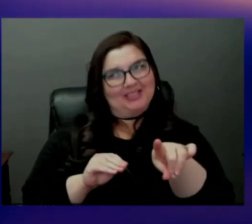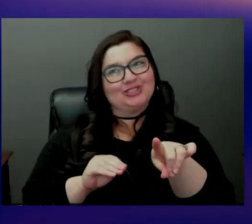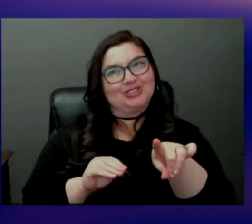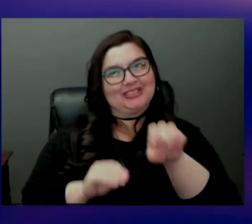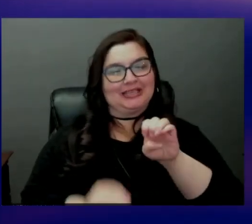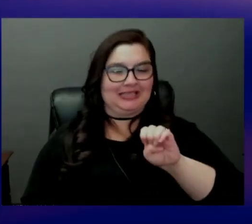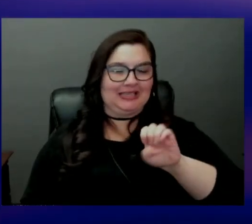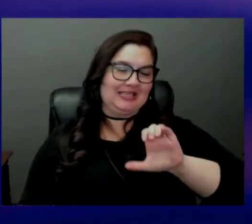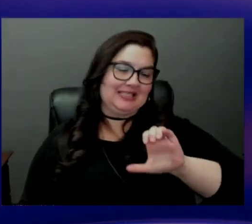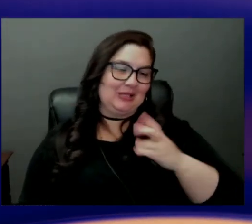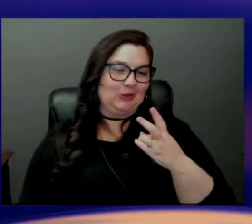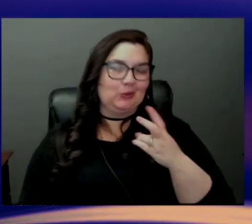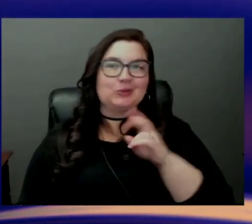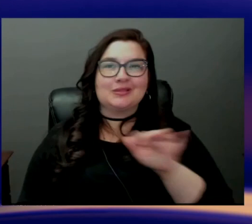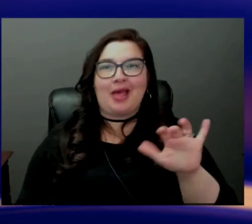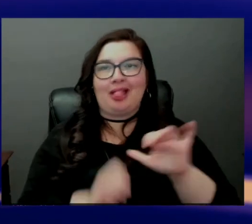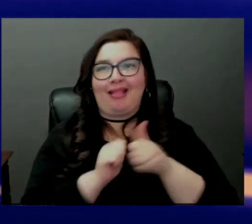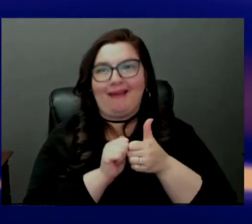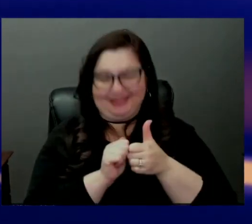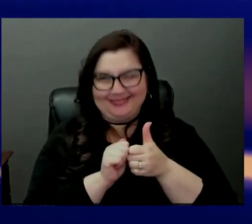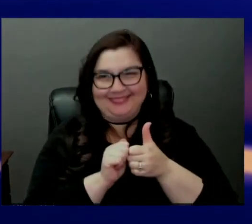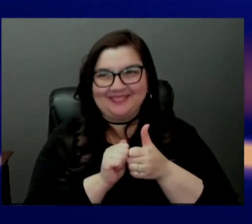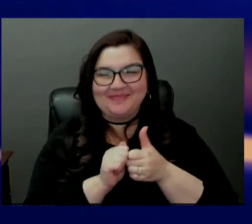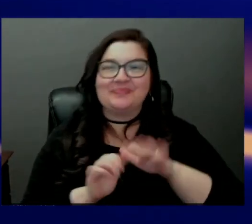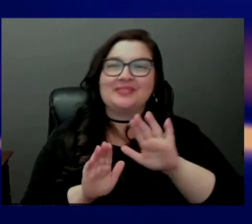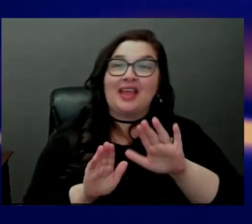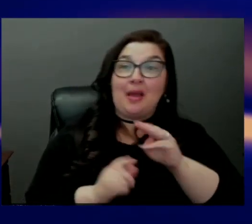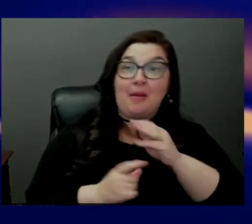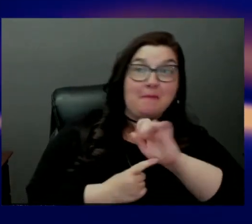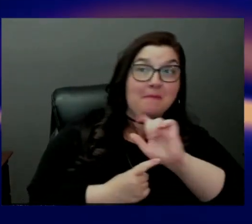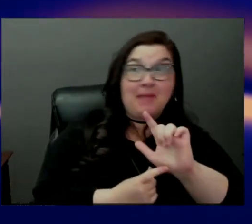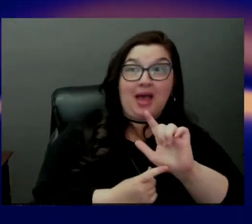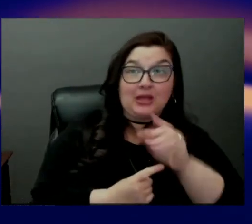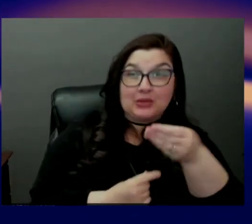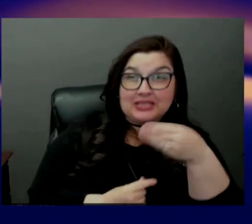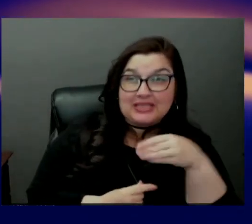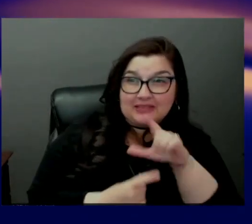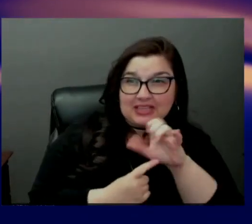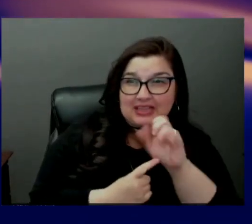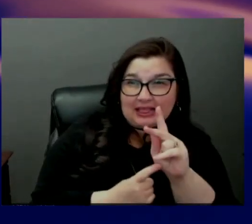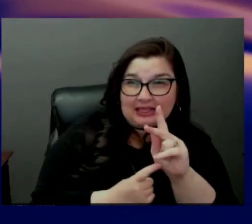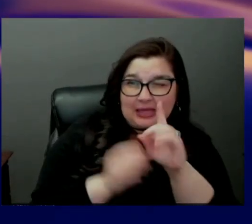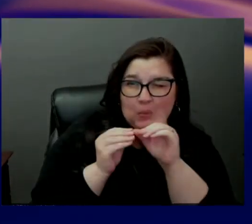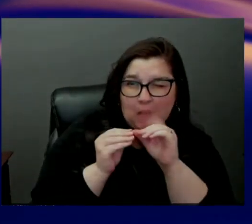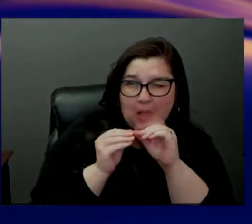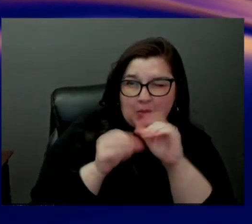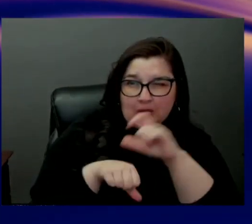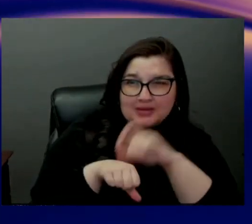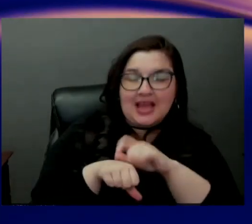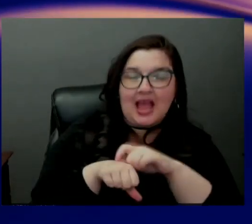Okay, and Michael if you wanna give us that link one more time, I'm sure we can drop it in chat too, where do I go?